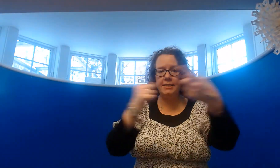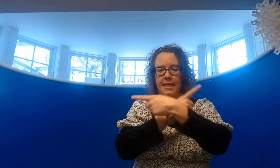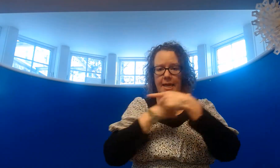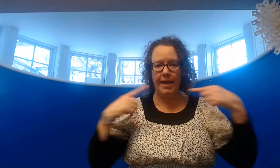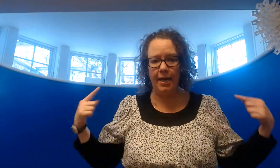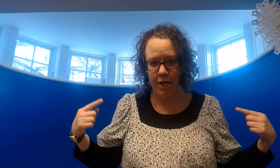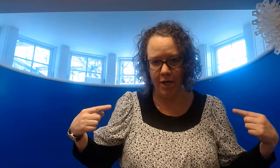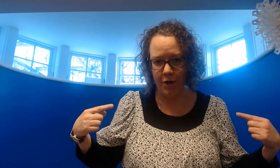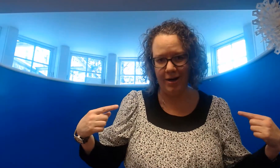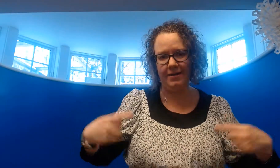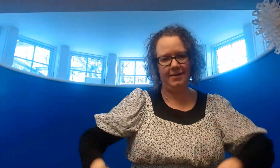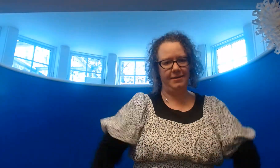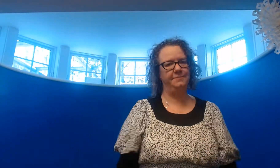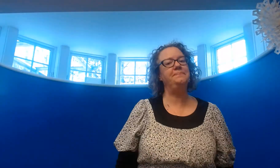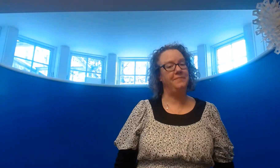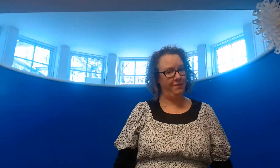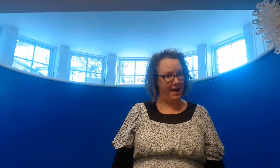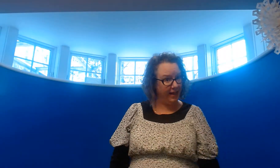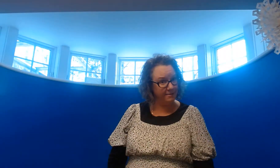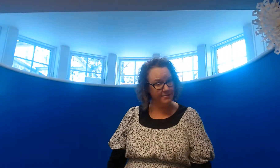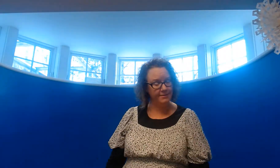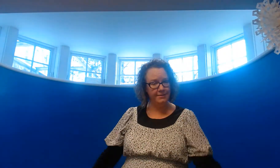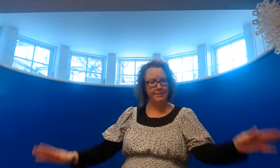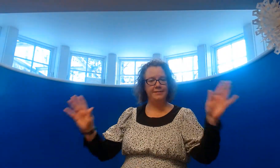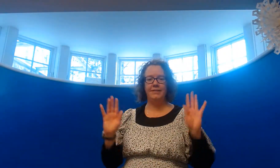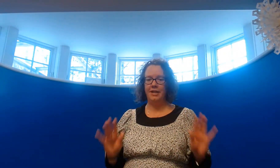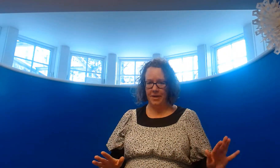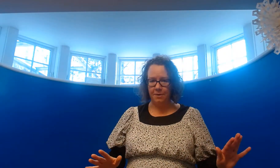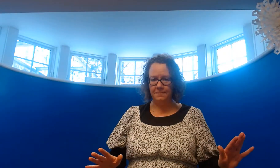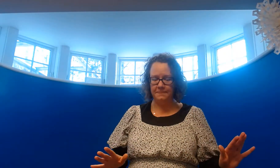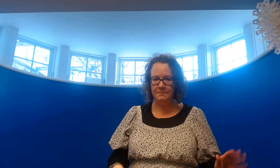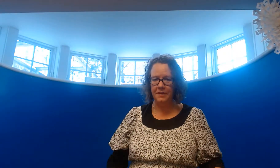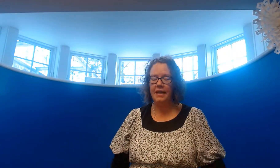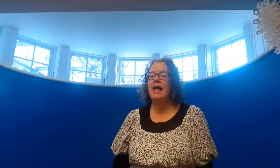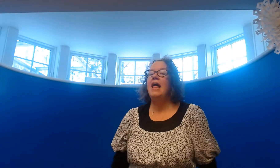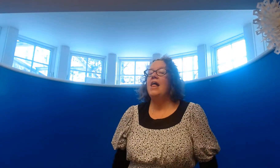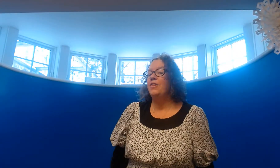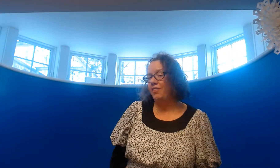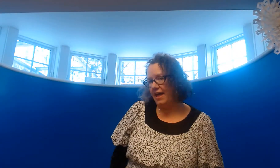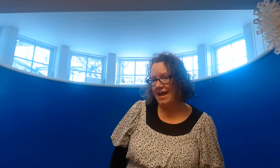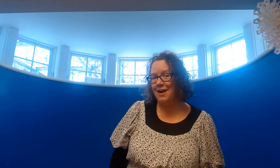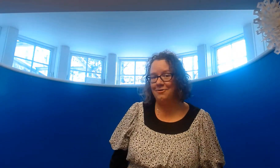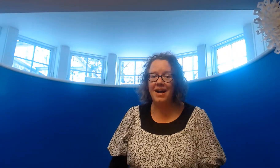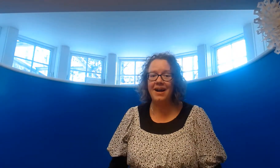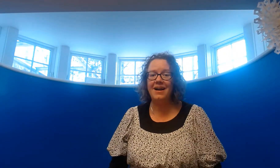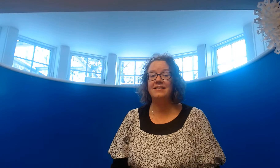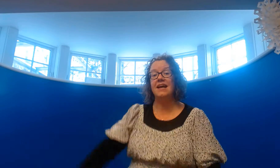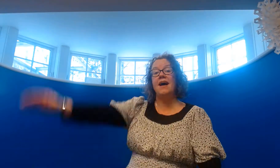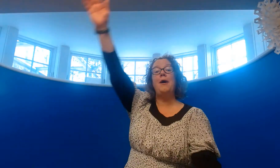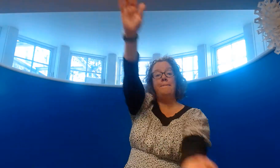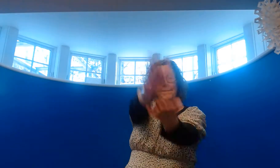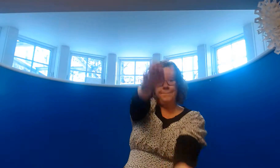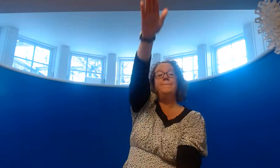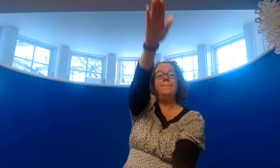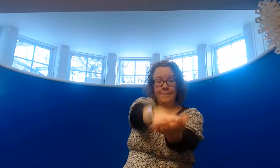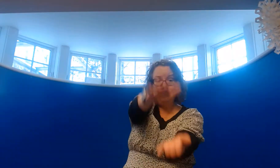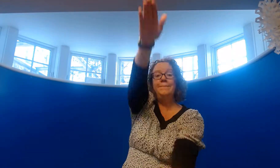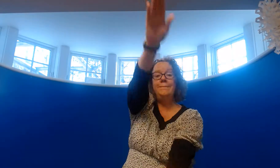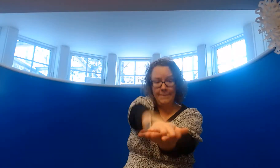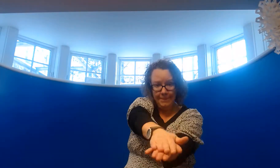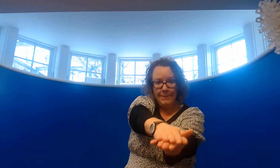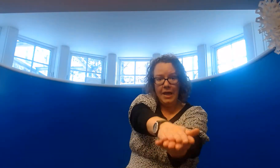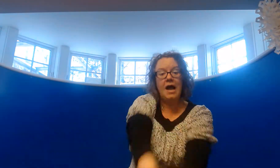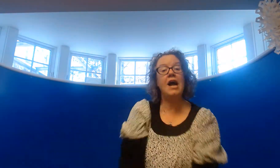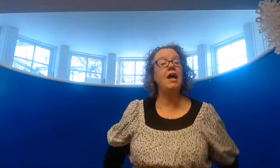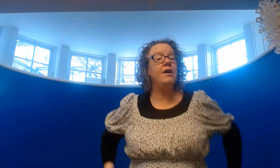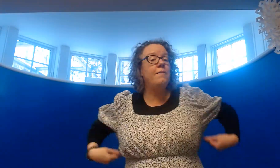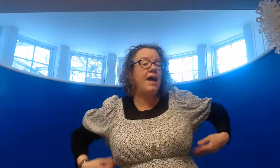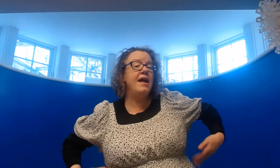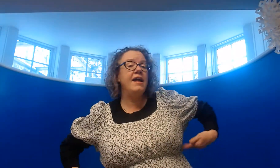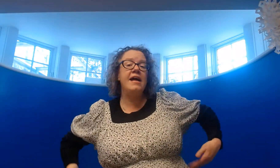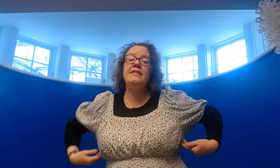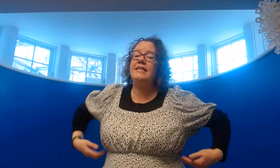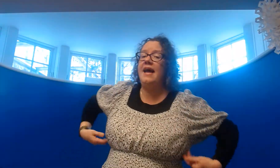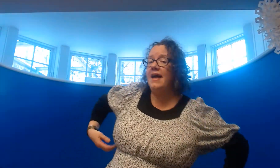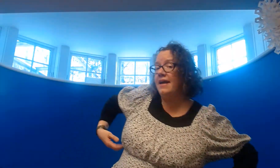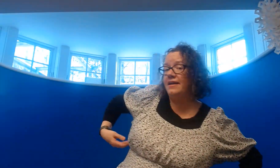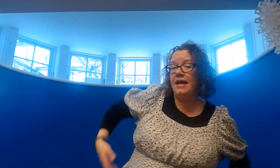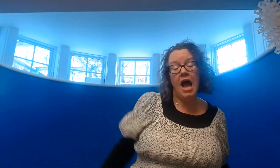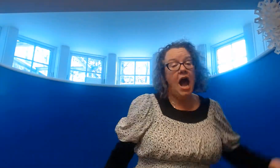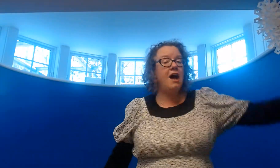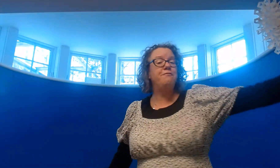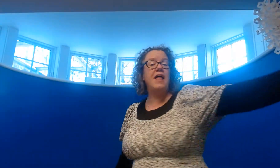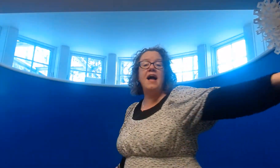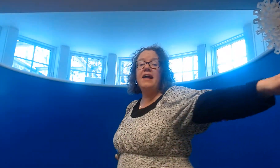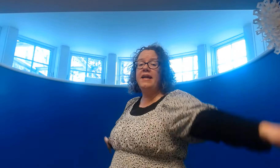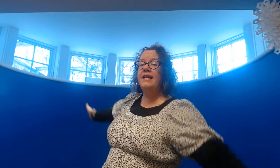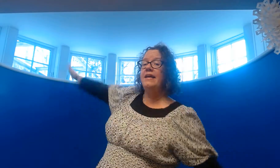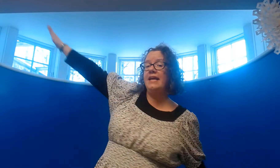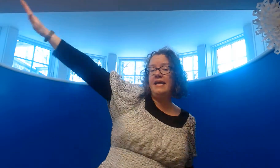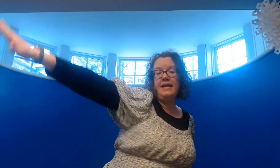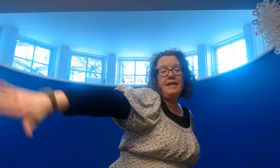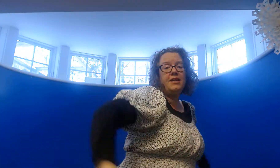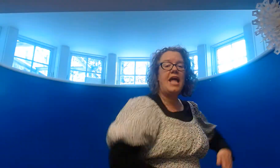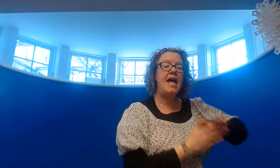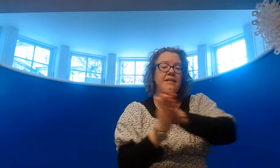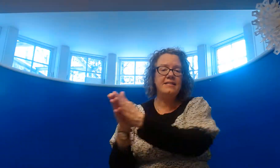say crocodile. You ready? Here we go. There was a, an orangutan, a flying eagle, and a